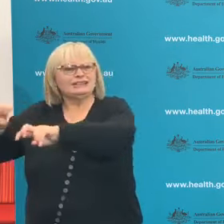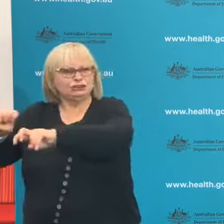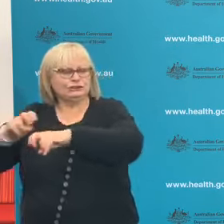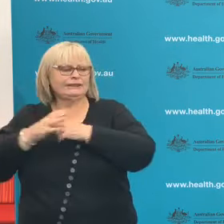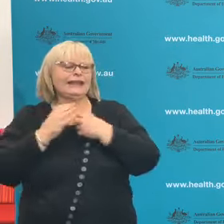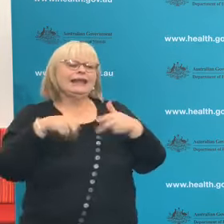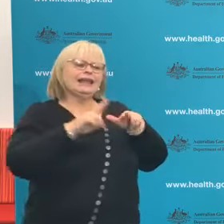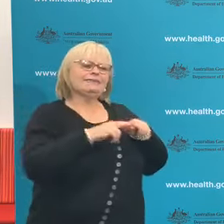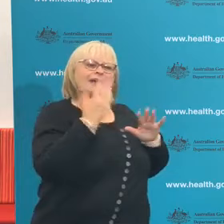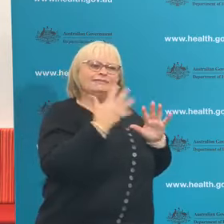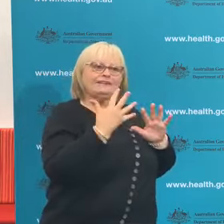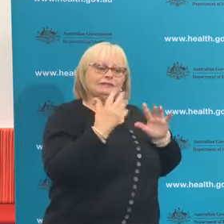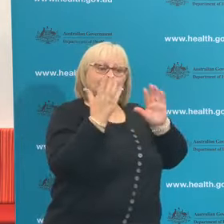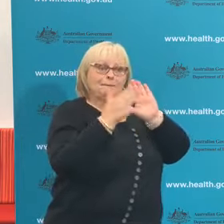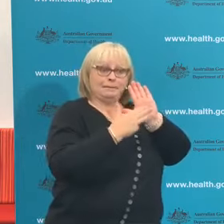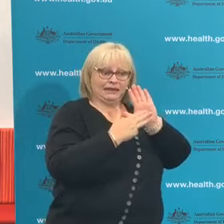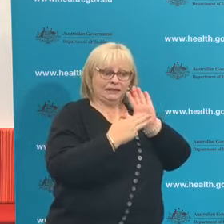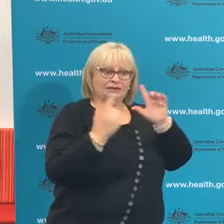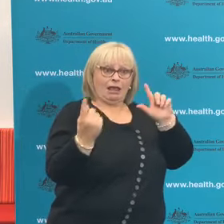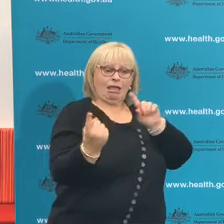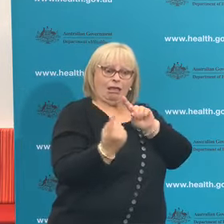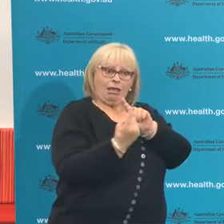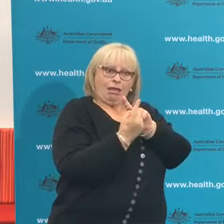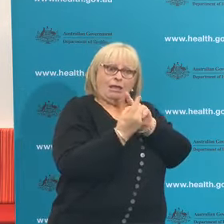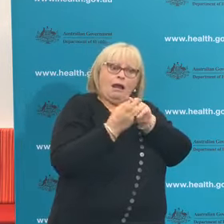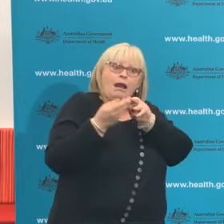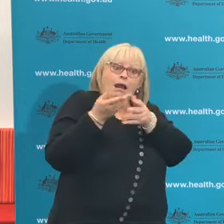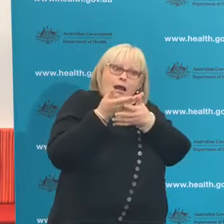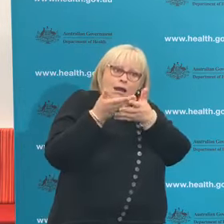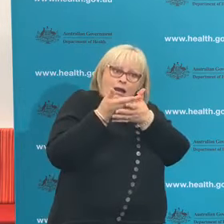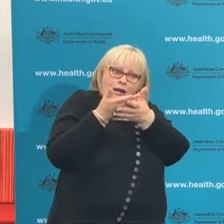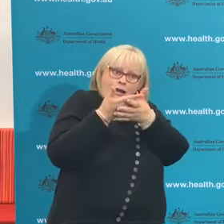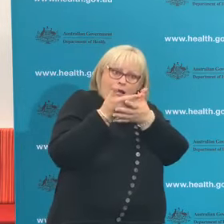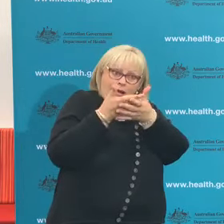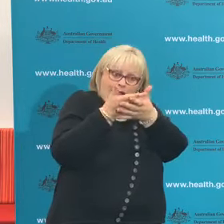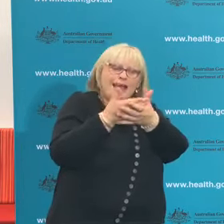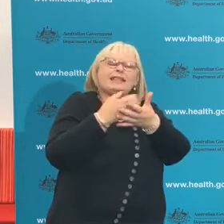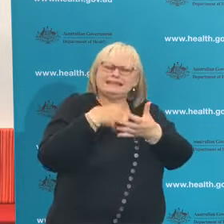of time in a contact presents a much much higher risk than just brushing past